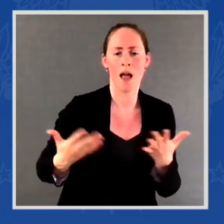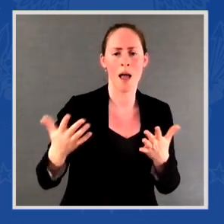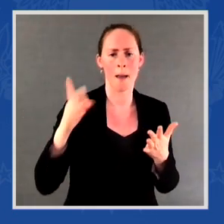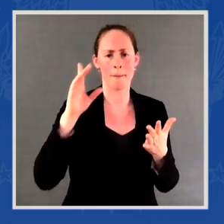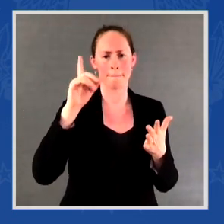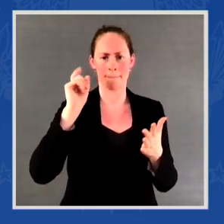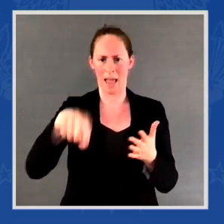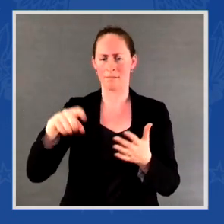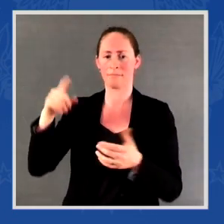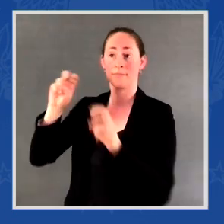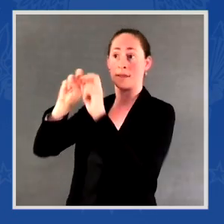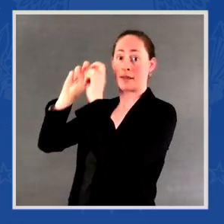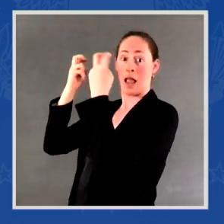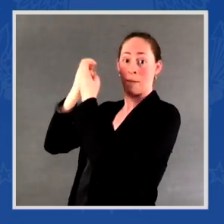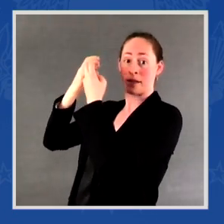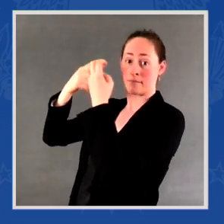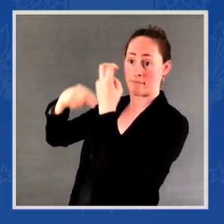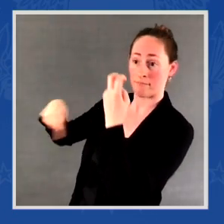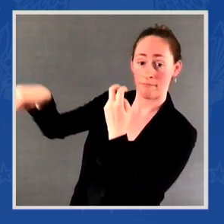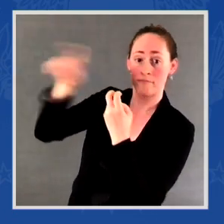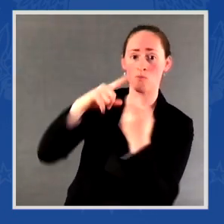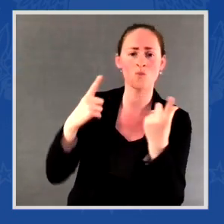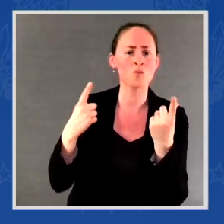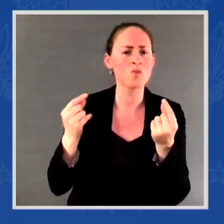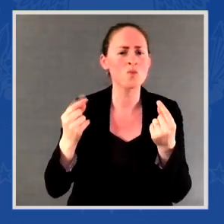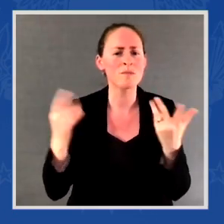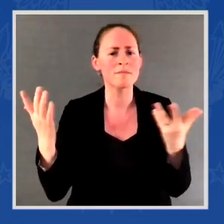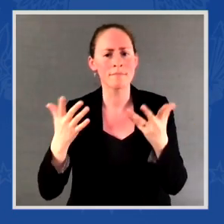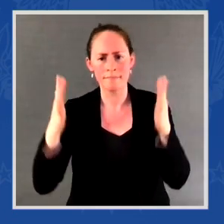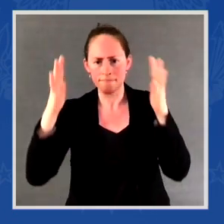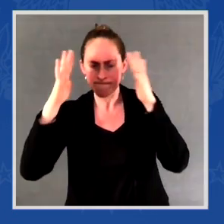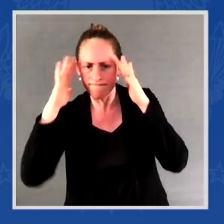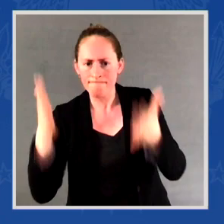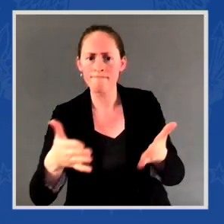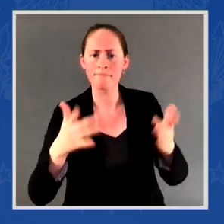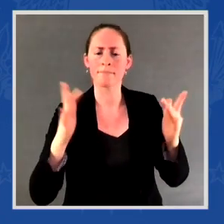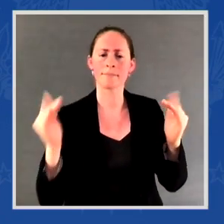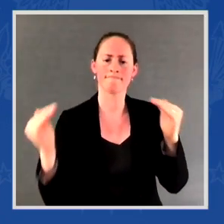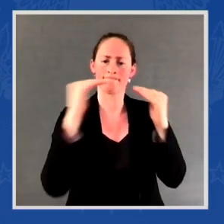focus on racial equity -- because we have a -- we have a chance --